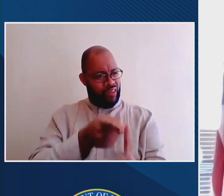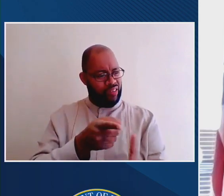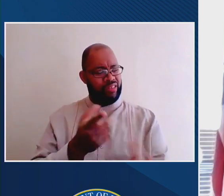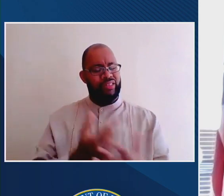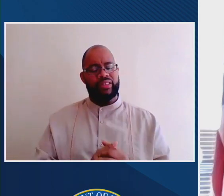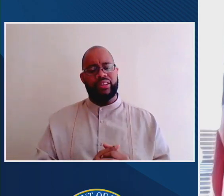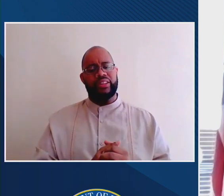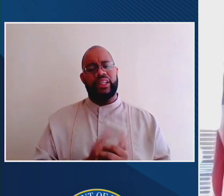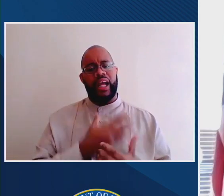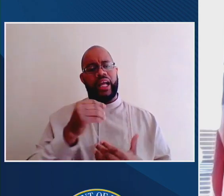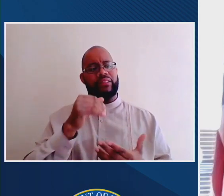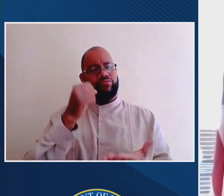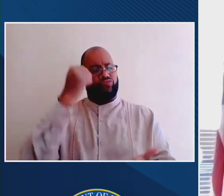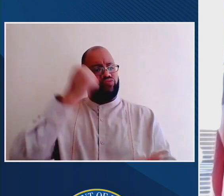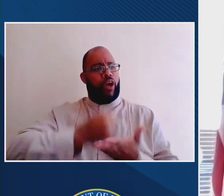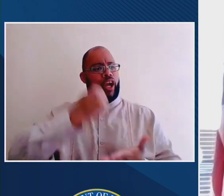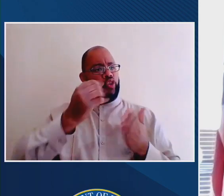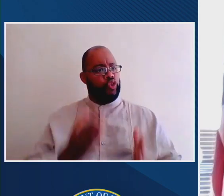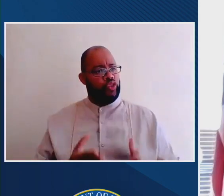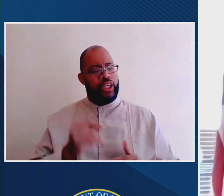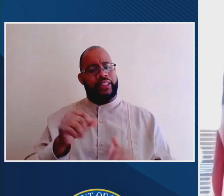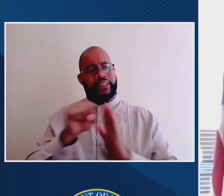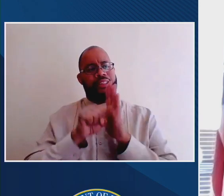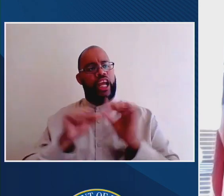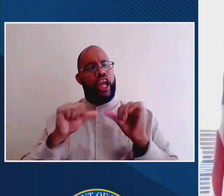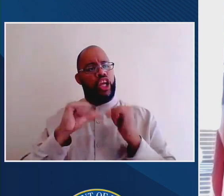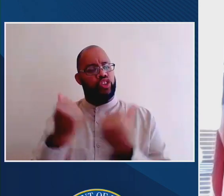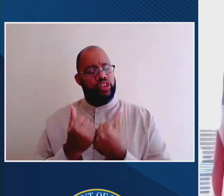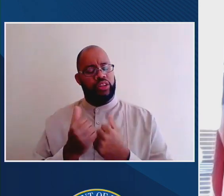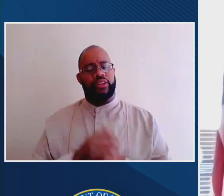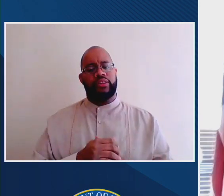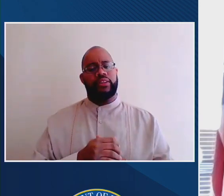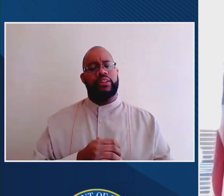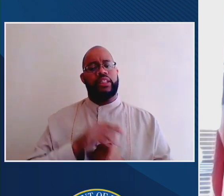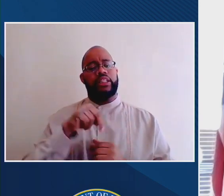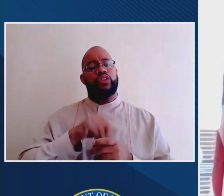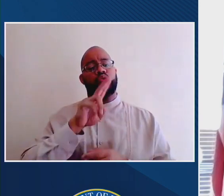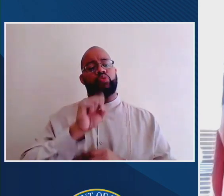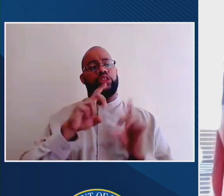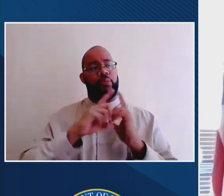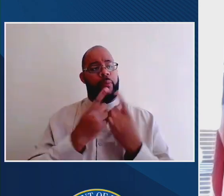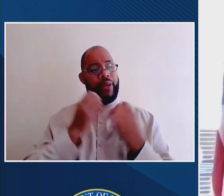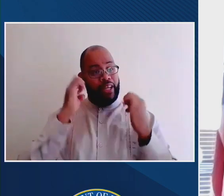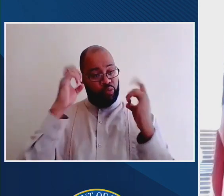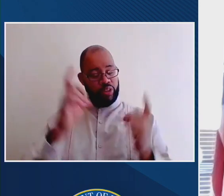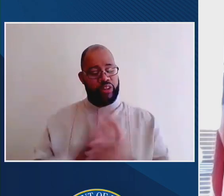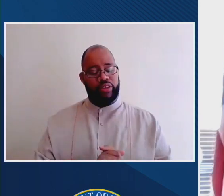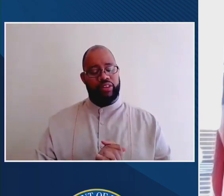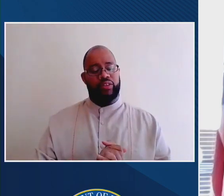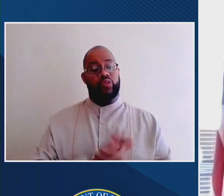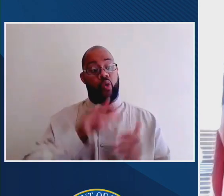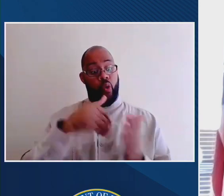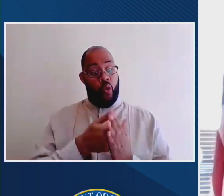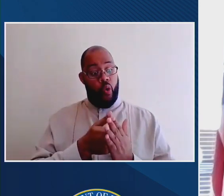accreditors and state agencies and in the U.S. Department of Education, all of whom stand behind that school.